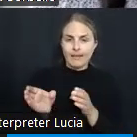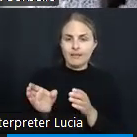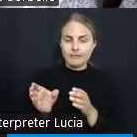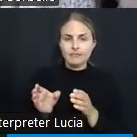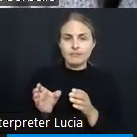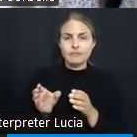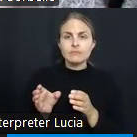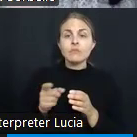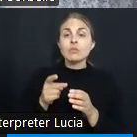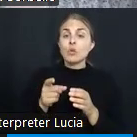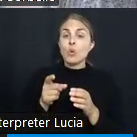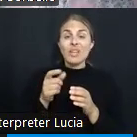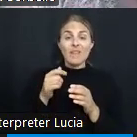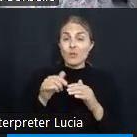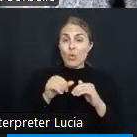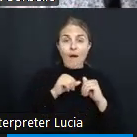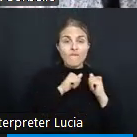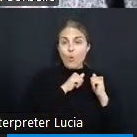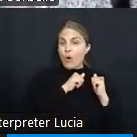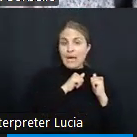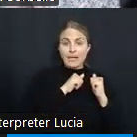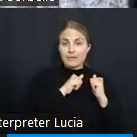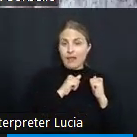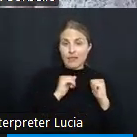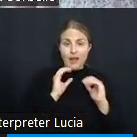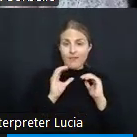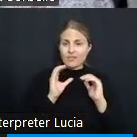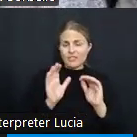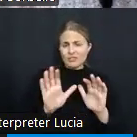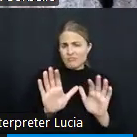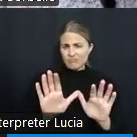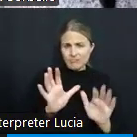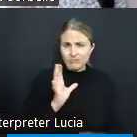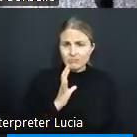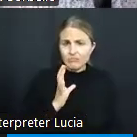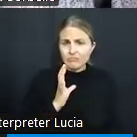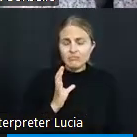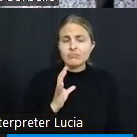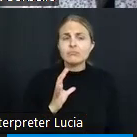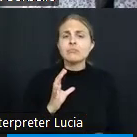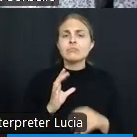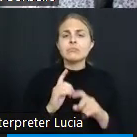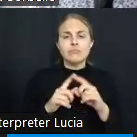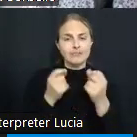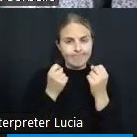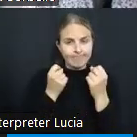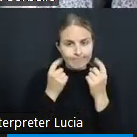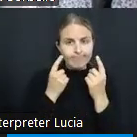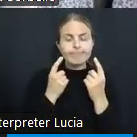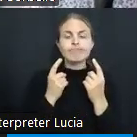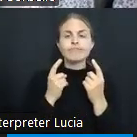is all of our human service systems have just existed in a silo for so many years. It really was